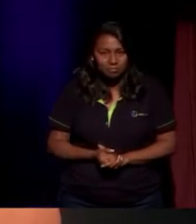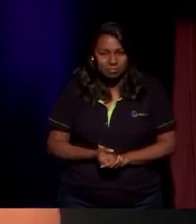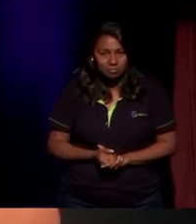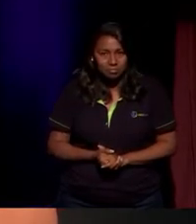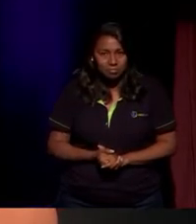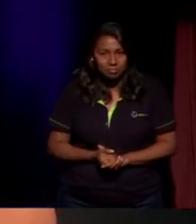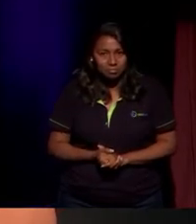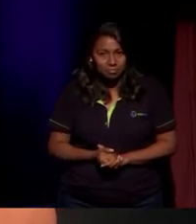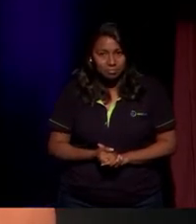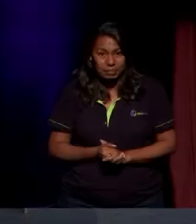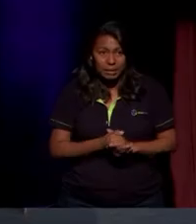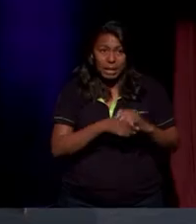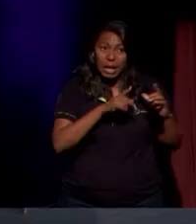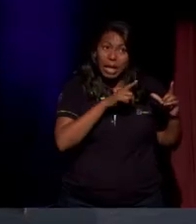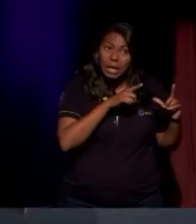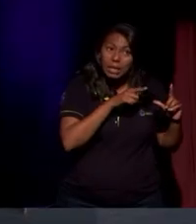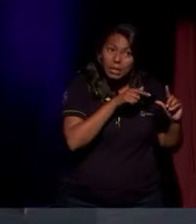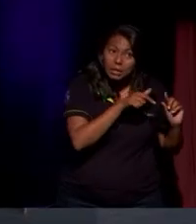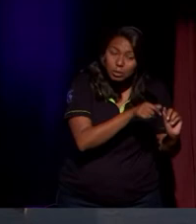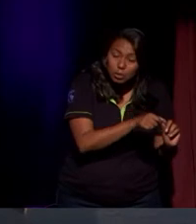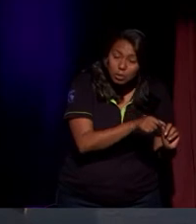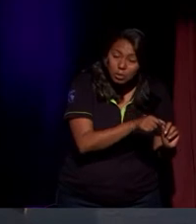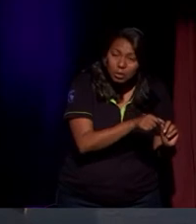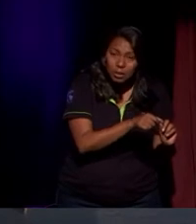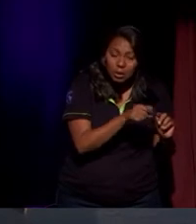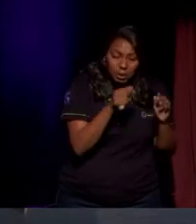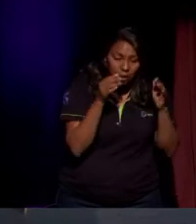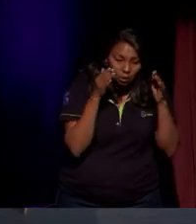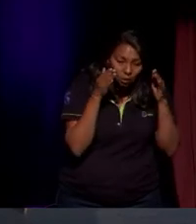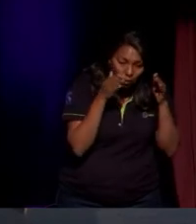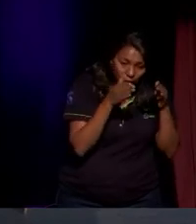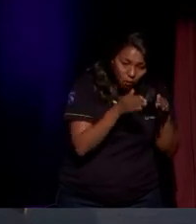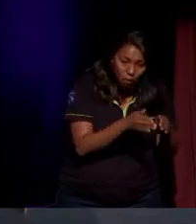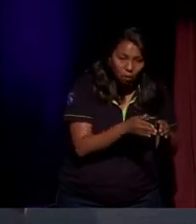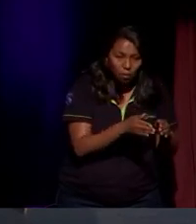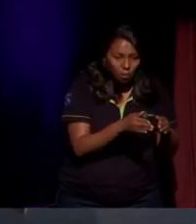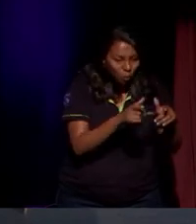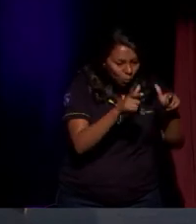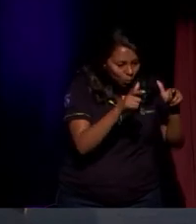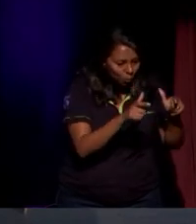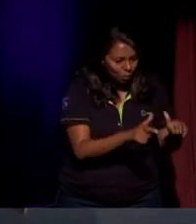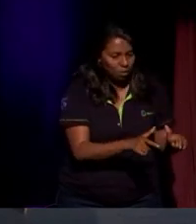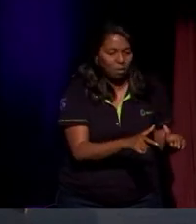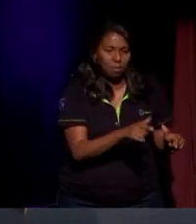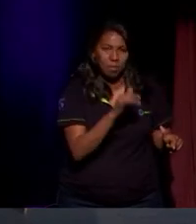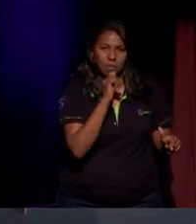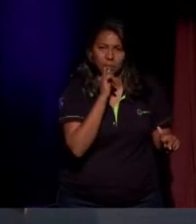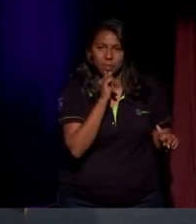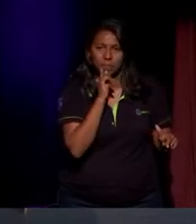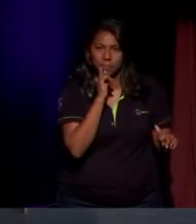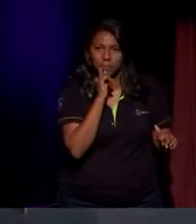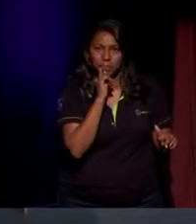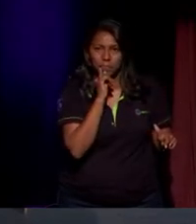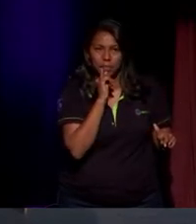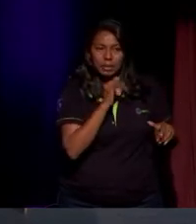than traditional ones, they focus more on local issues, such as citizenship for their children,